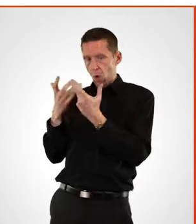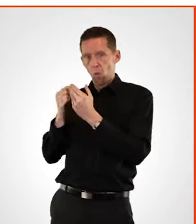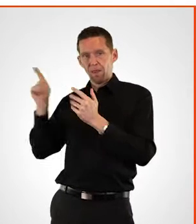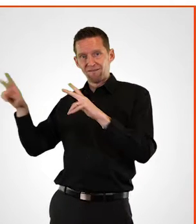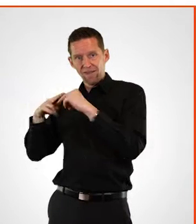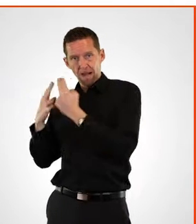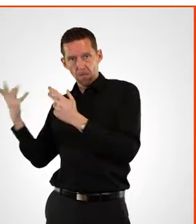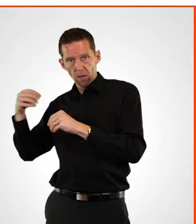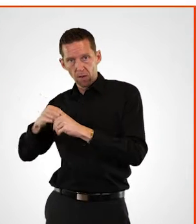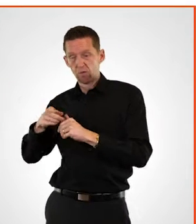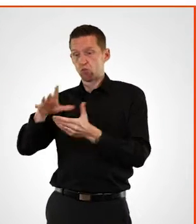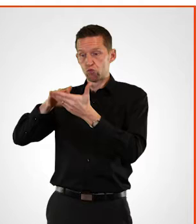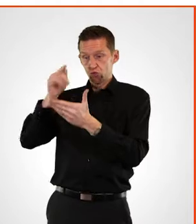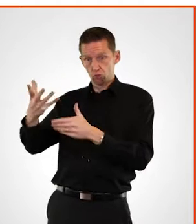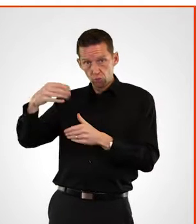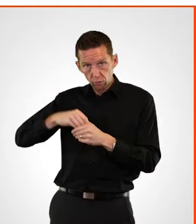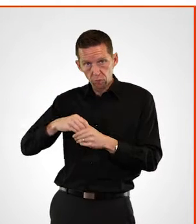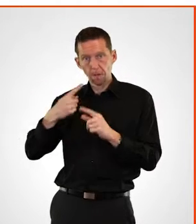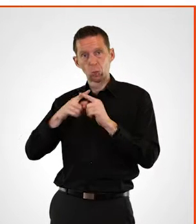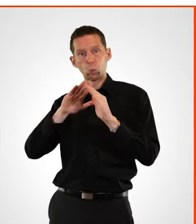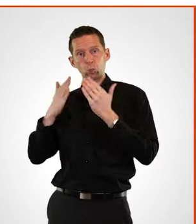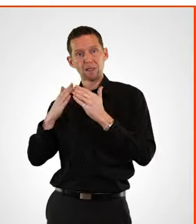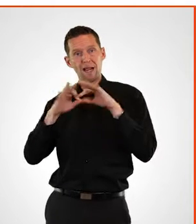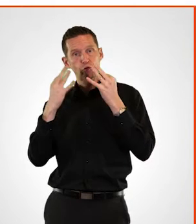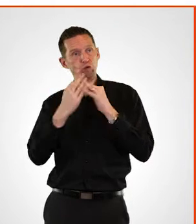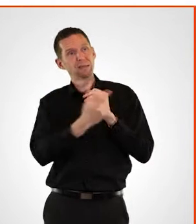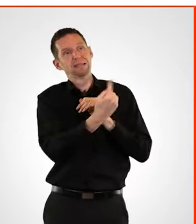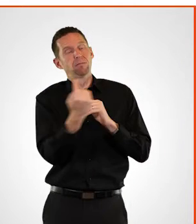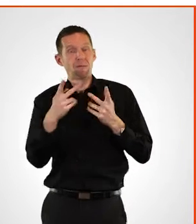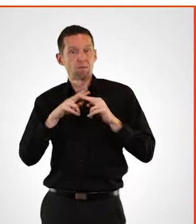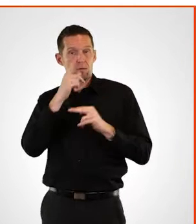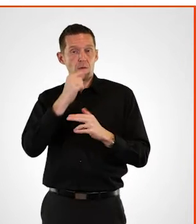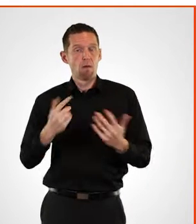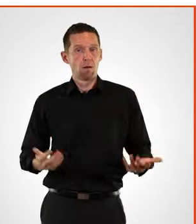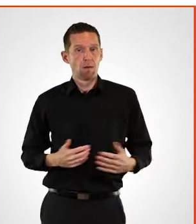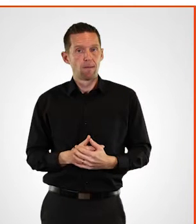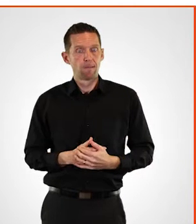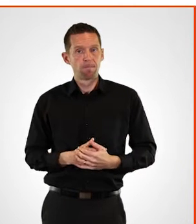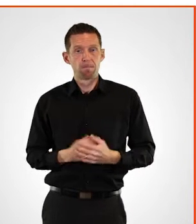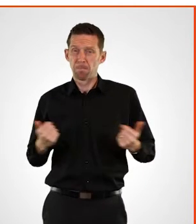involving the family and involving the student and community agencies as much as we can.